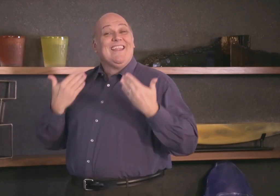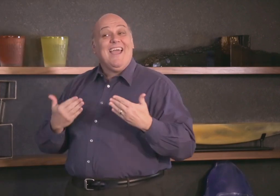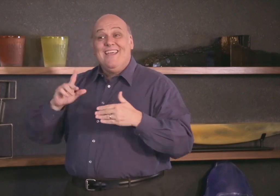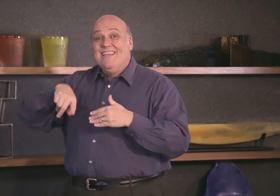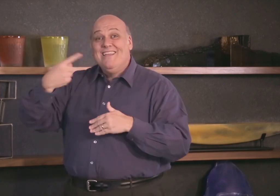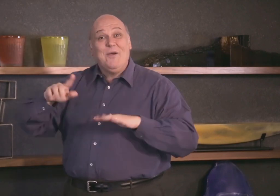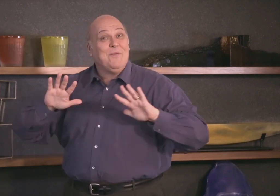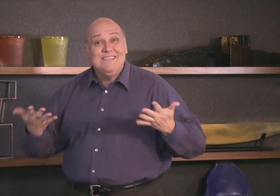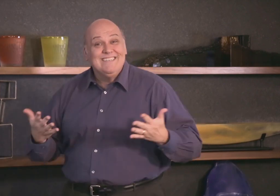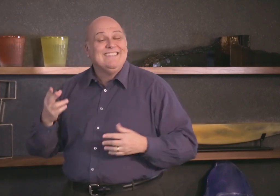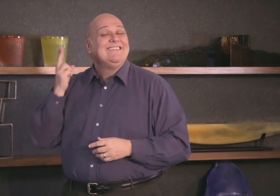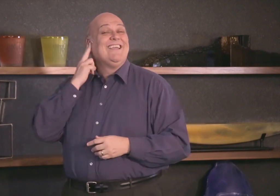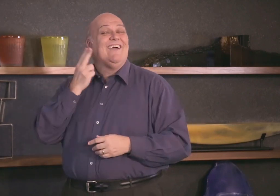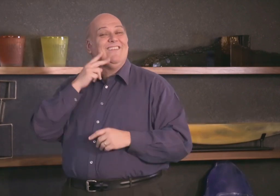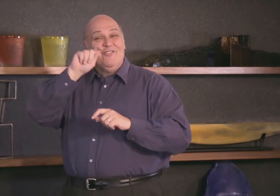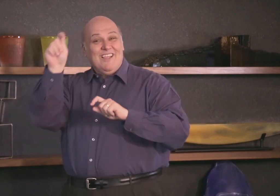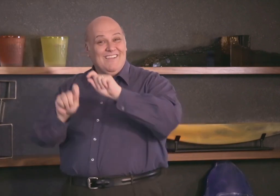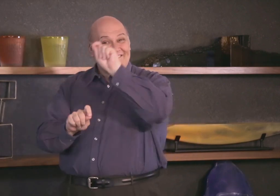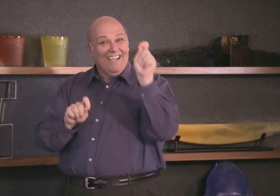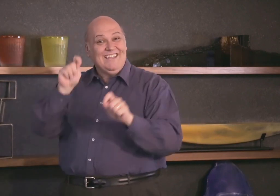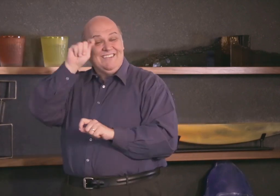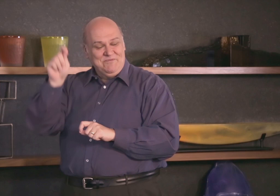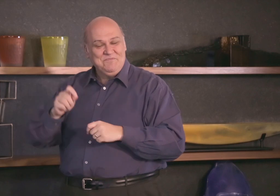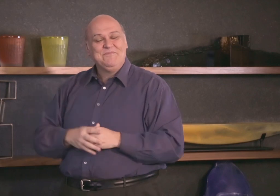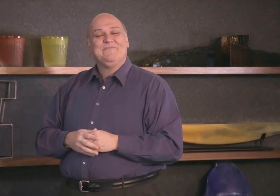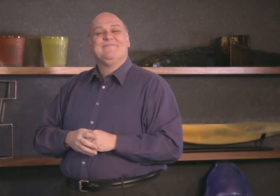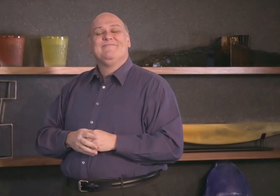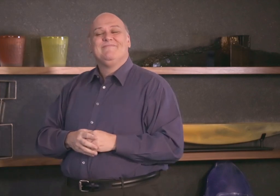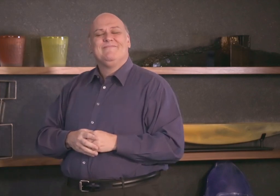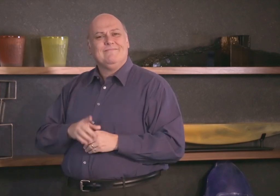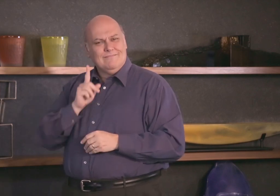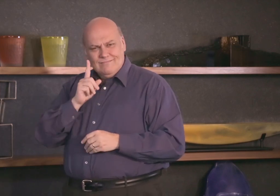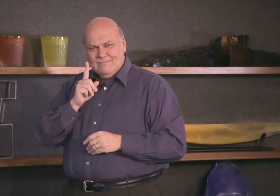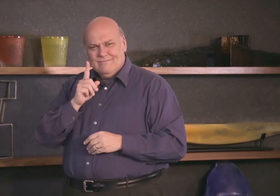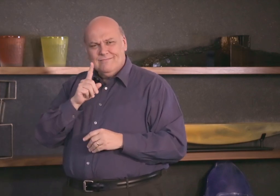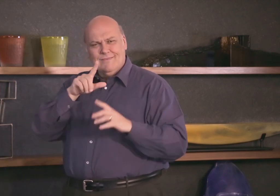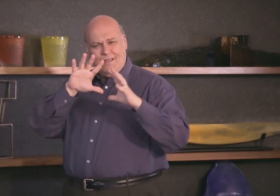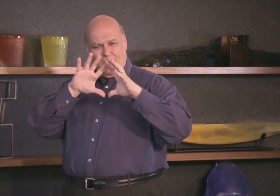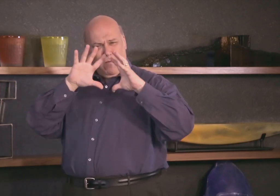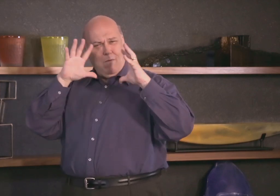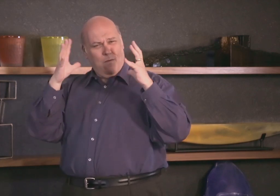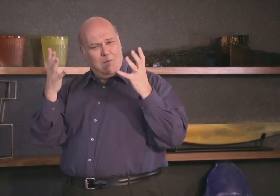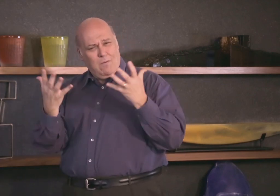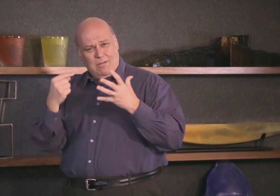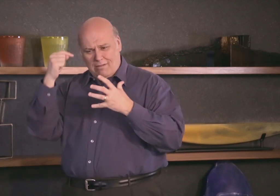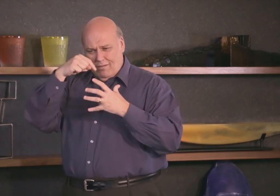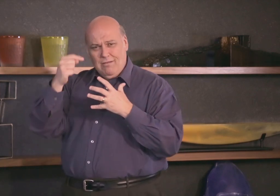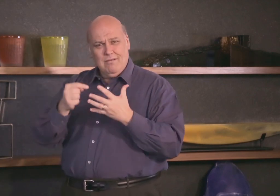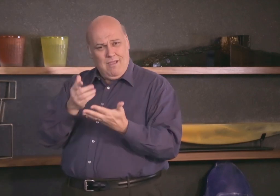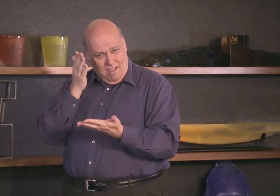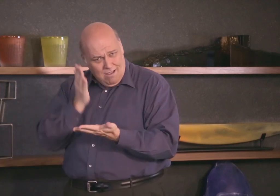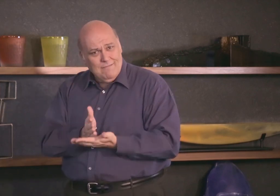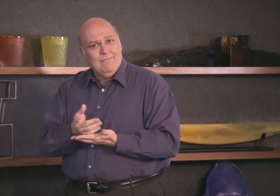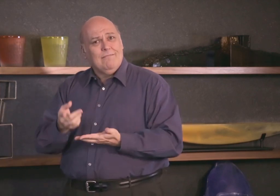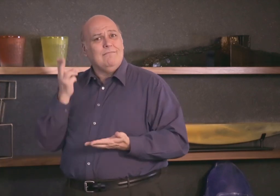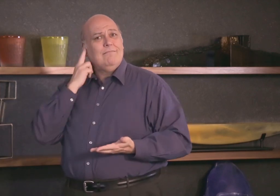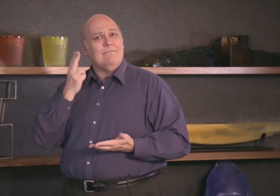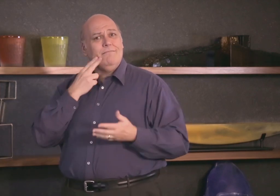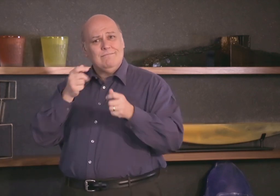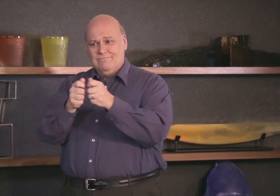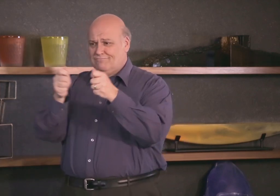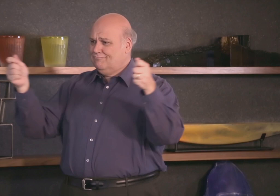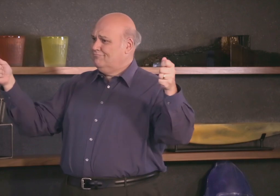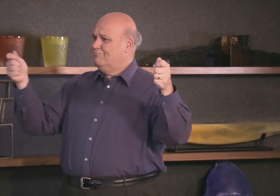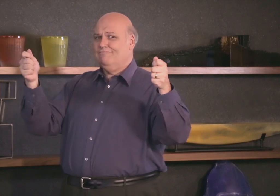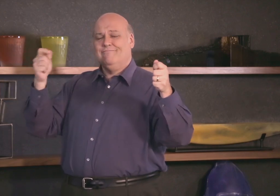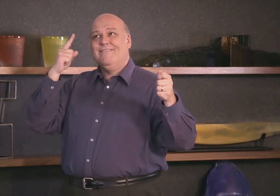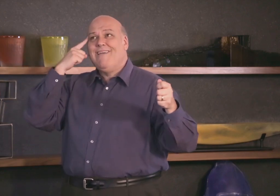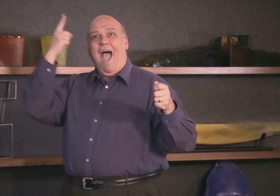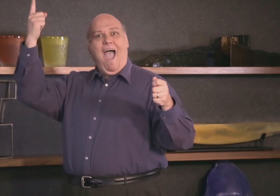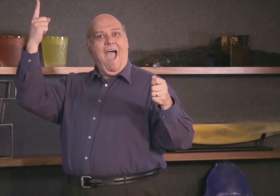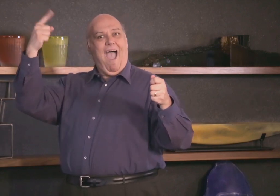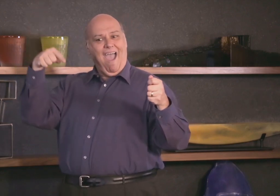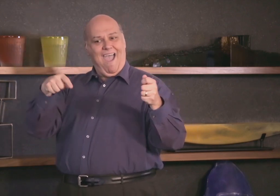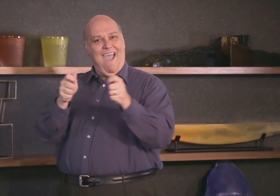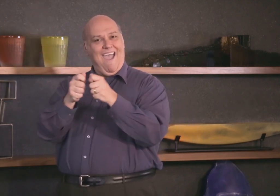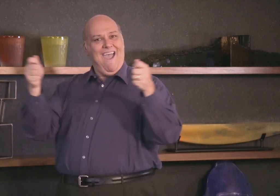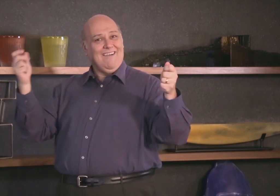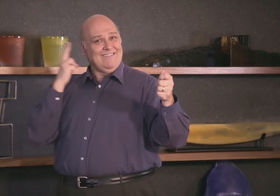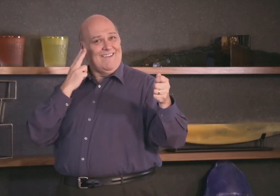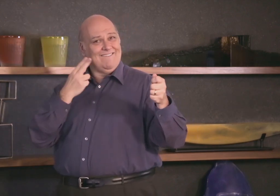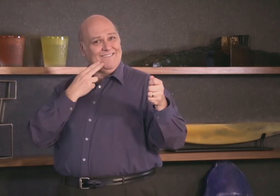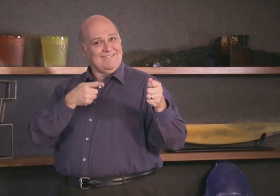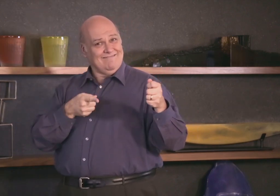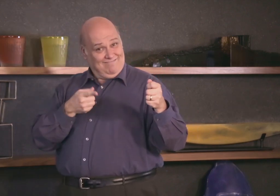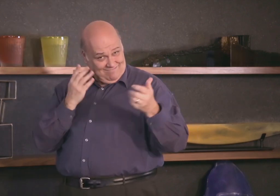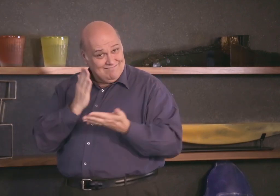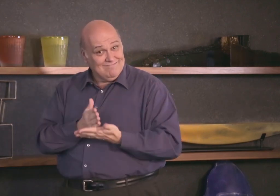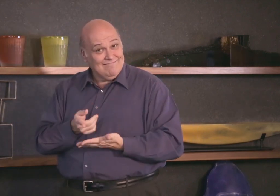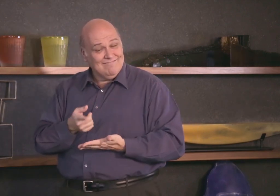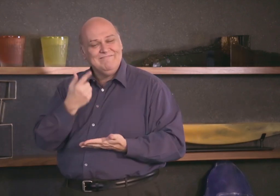Now we come to Deaf Trivia. Anywhere in the world, was there a national or even international newspaper of the Deaf?